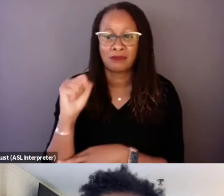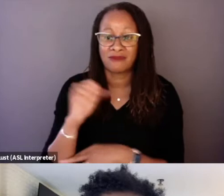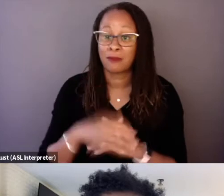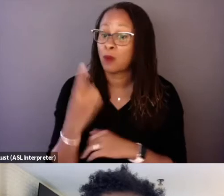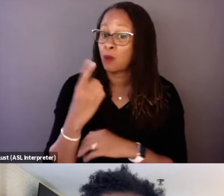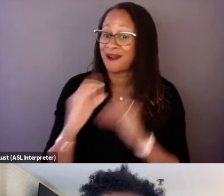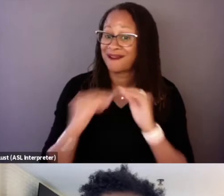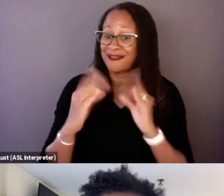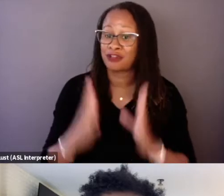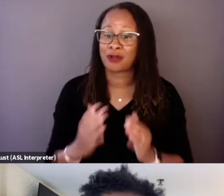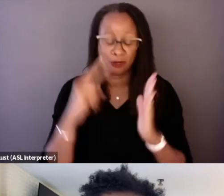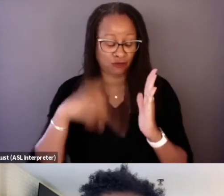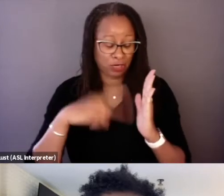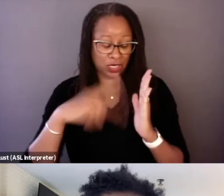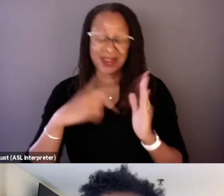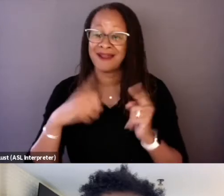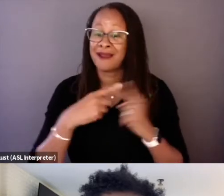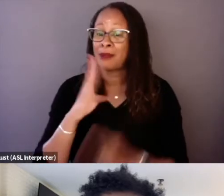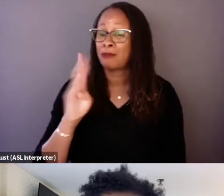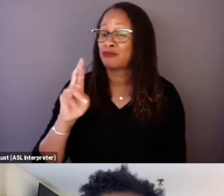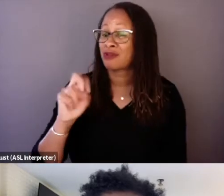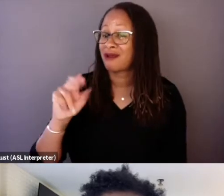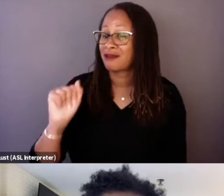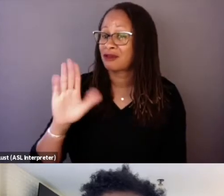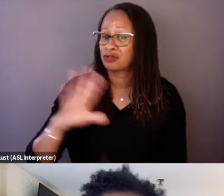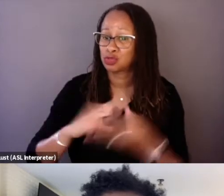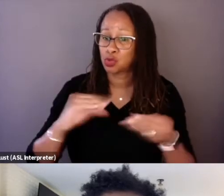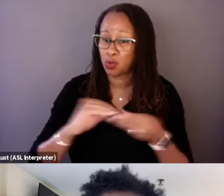had been reading about Breonna's story. And at that point, you know,